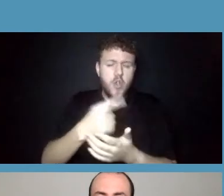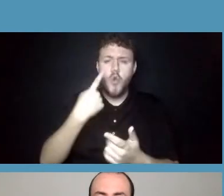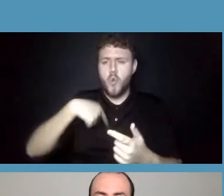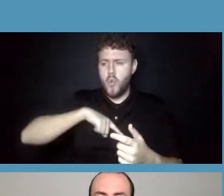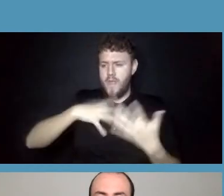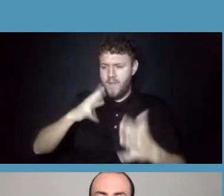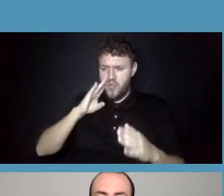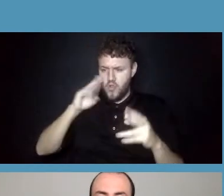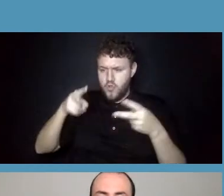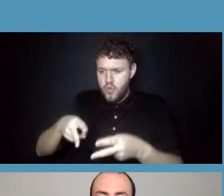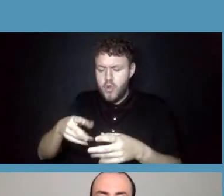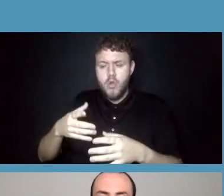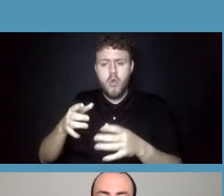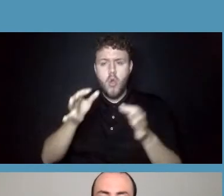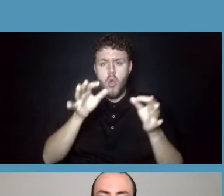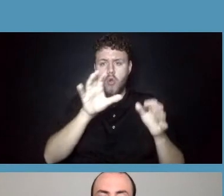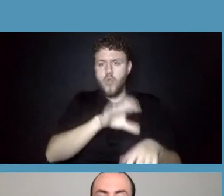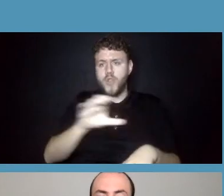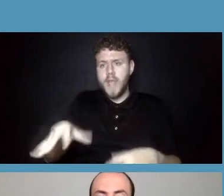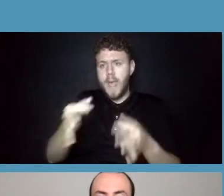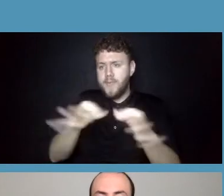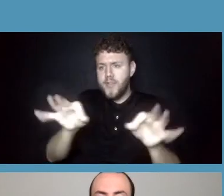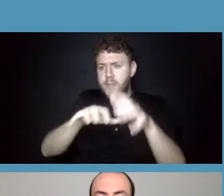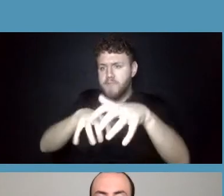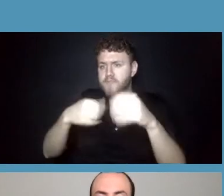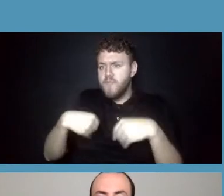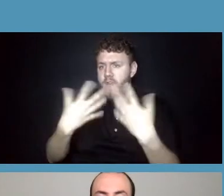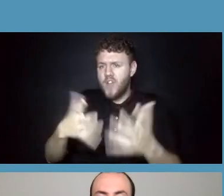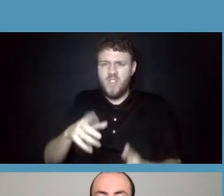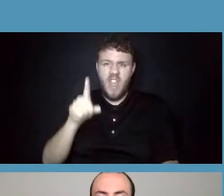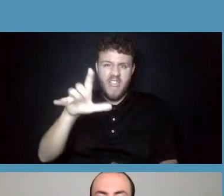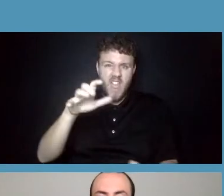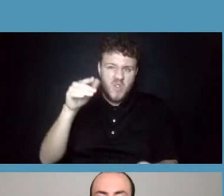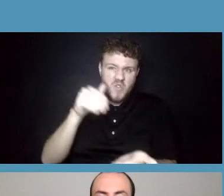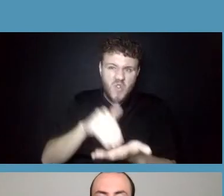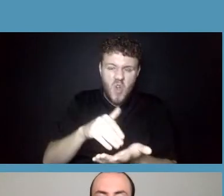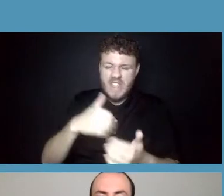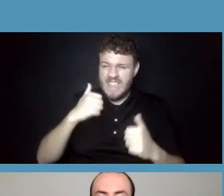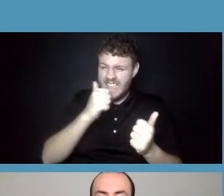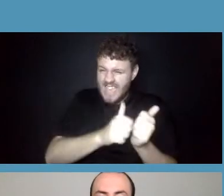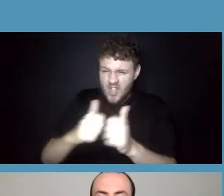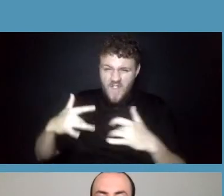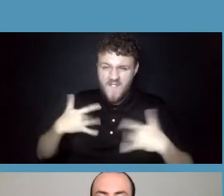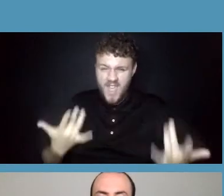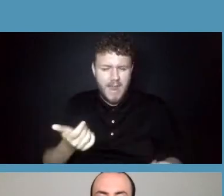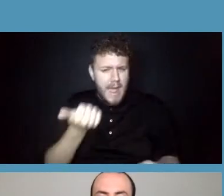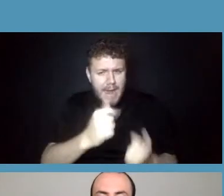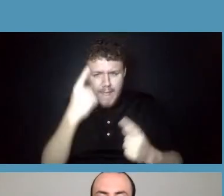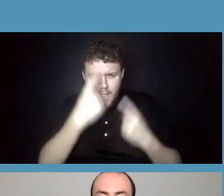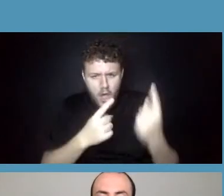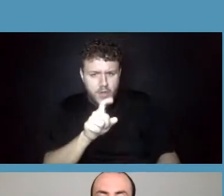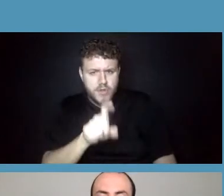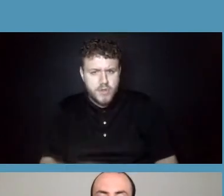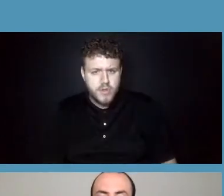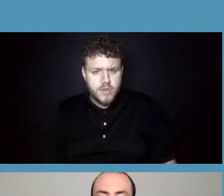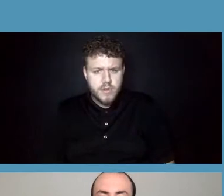of dollars for each event. So any thoughts or guidance?